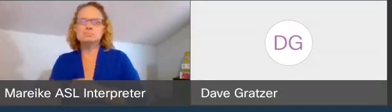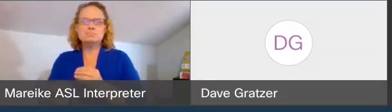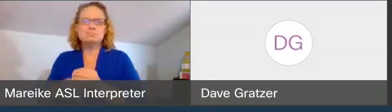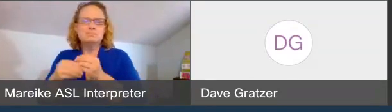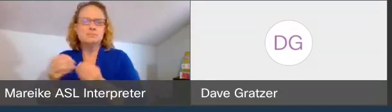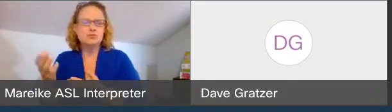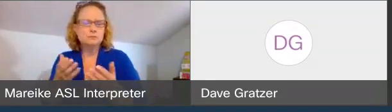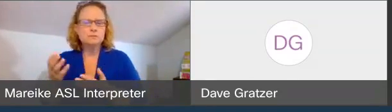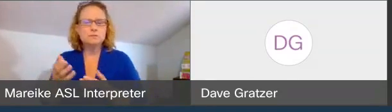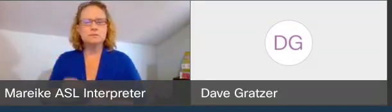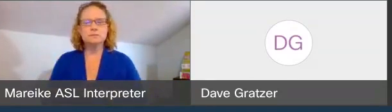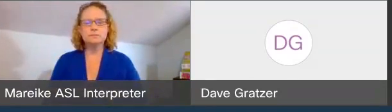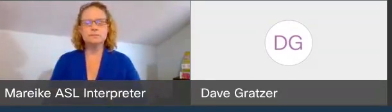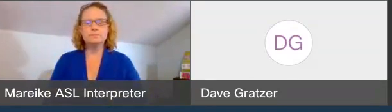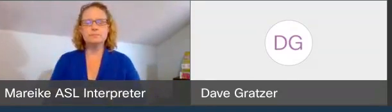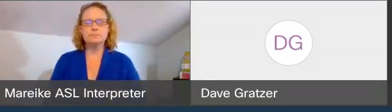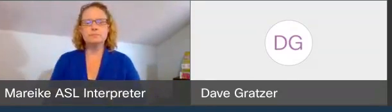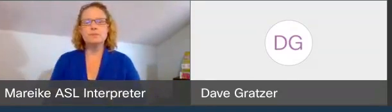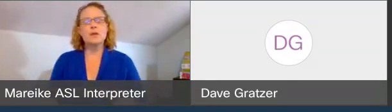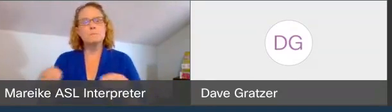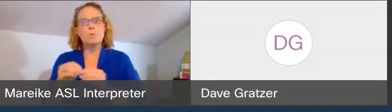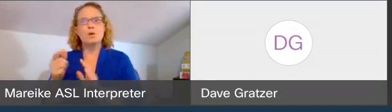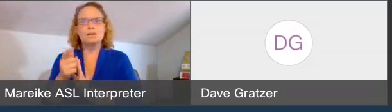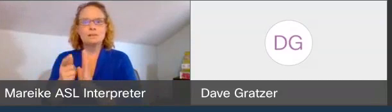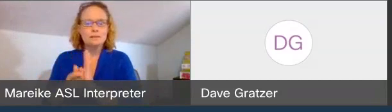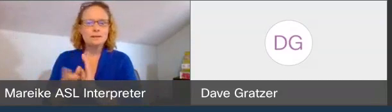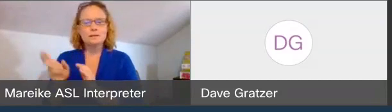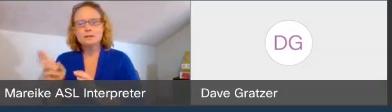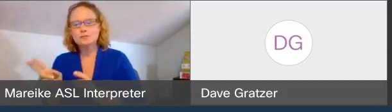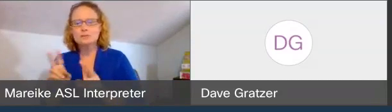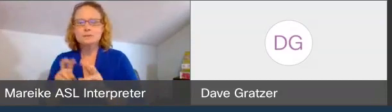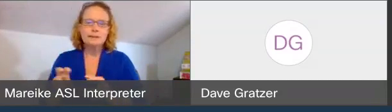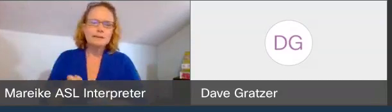really more of an expanded legal history assessment. So we might go through someone's rap